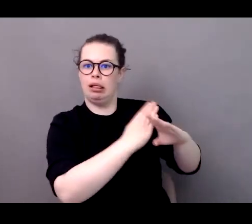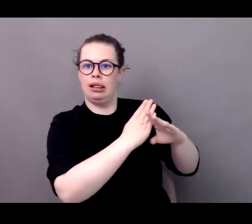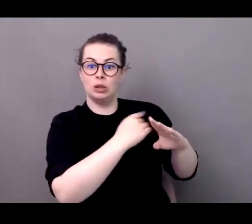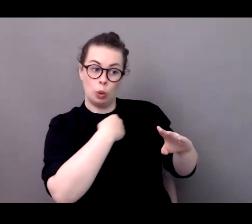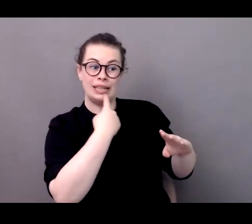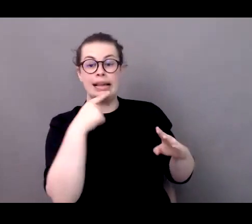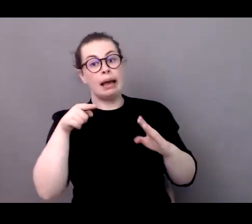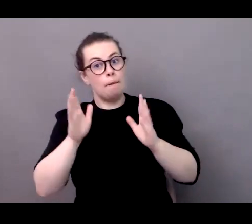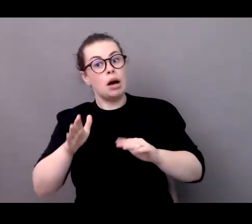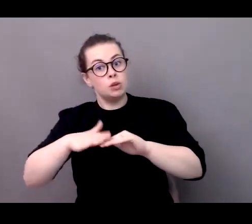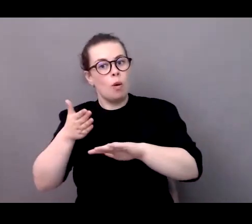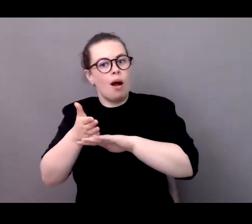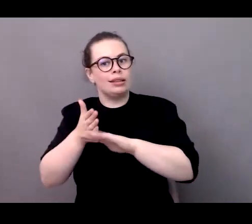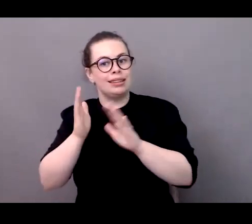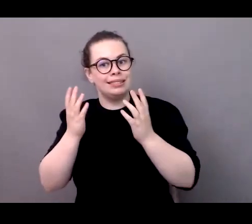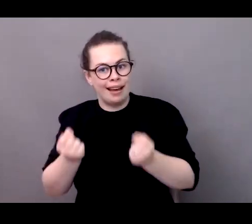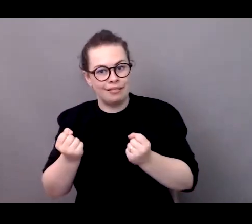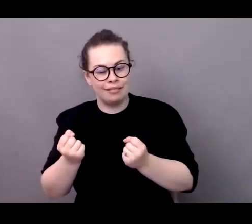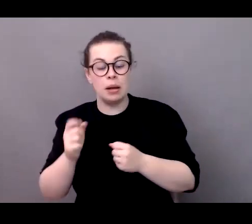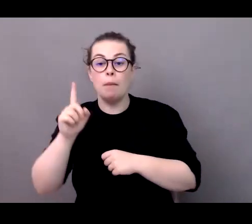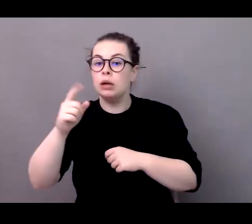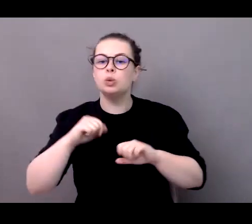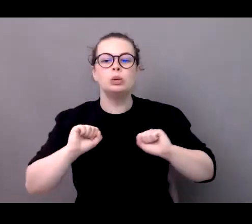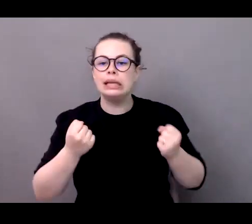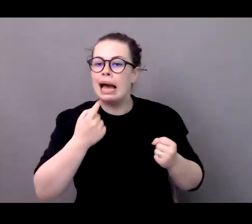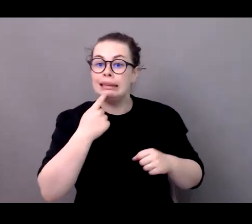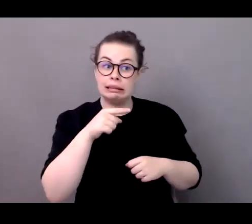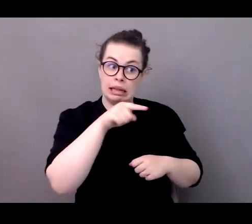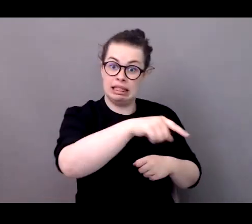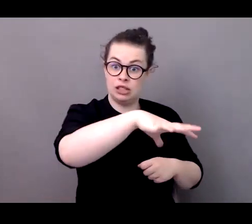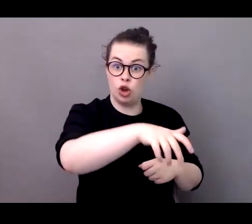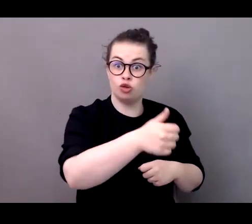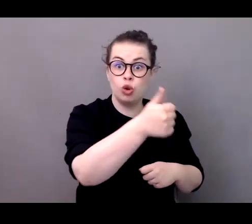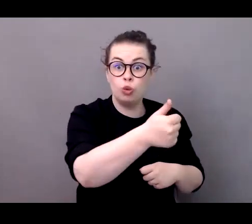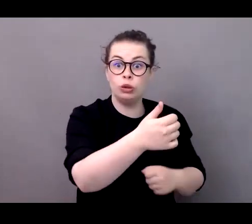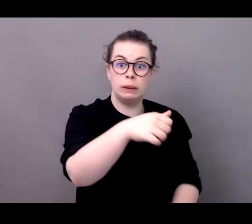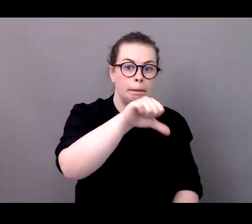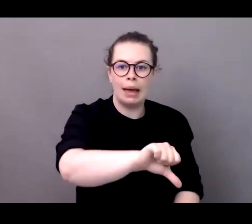practice, we don't know until we talk to disabled people on the ground what that is like in reality.